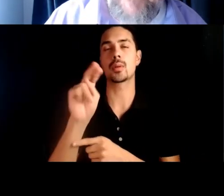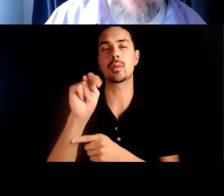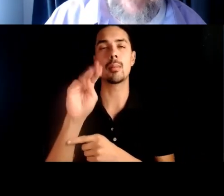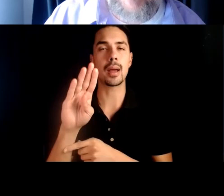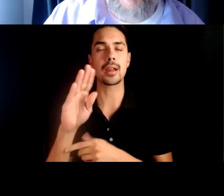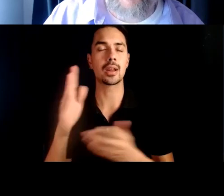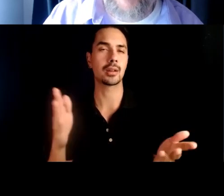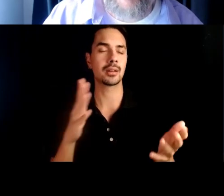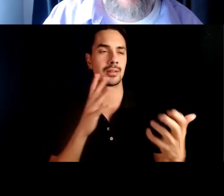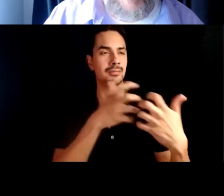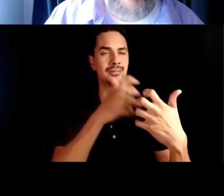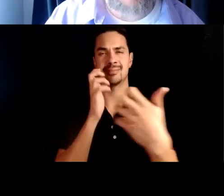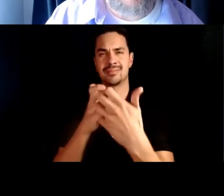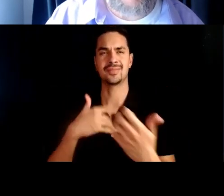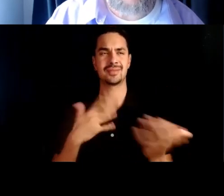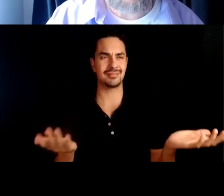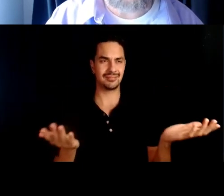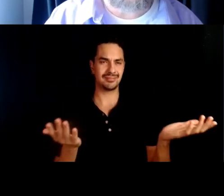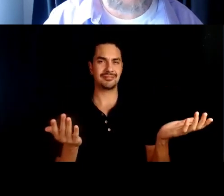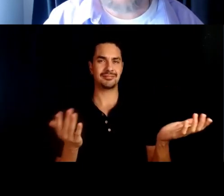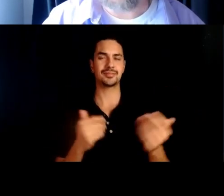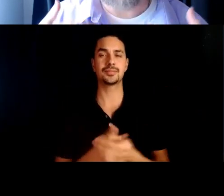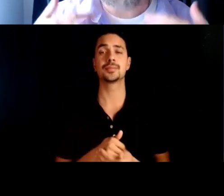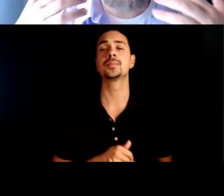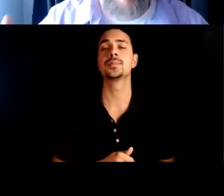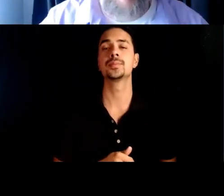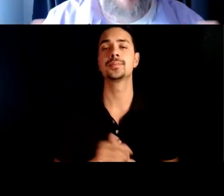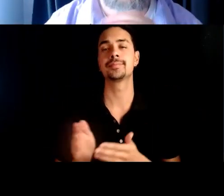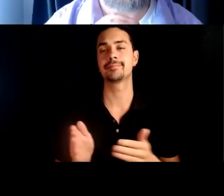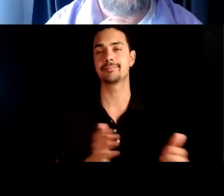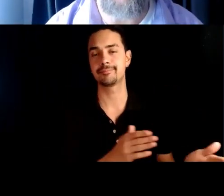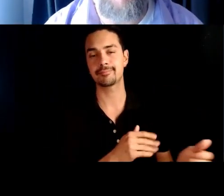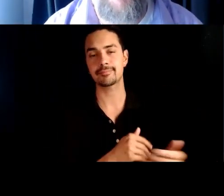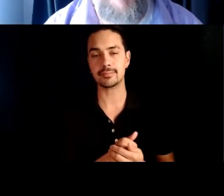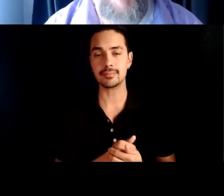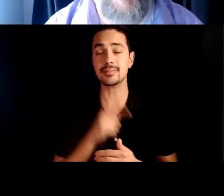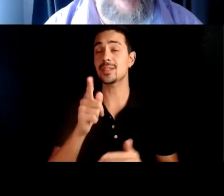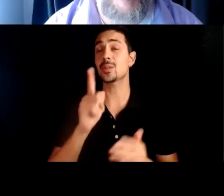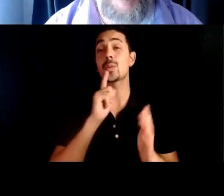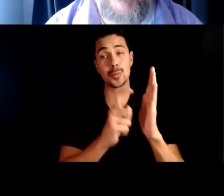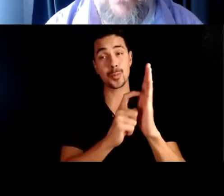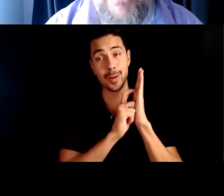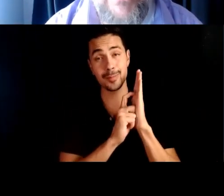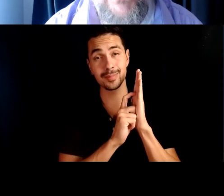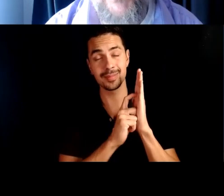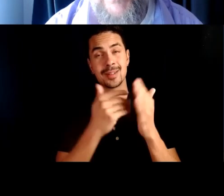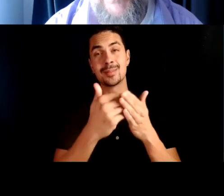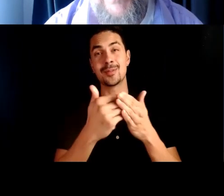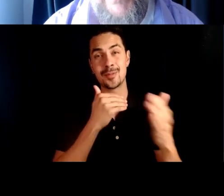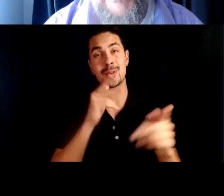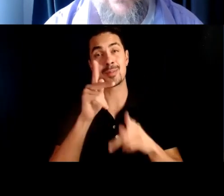Some of the things that the real life test did, so this was a requirement before people could access hormones in surgery is